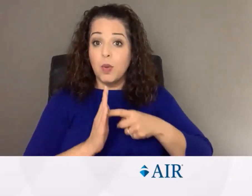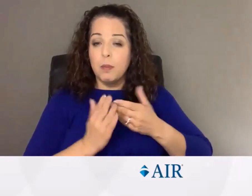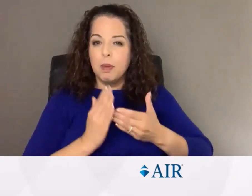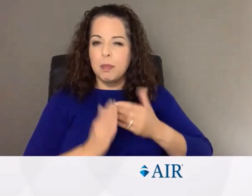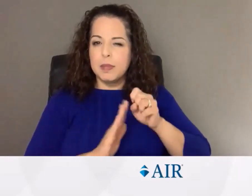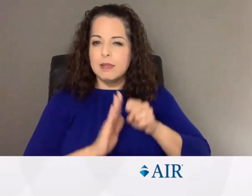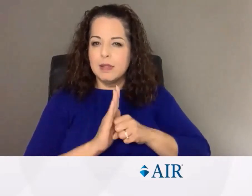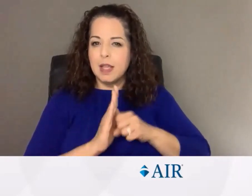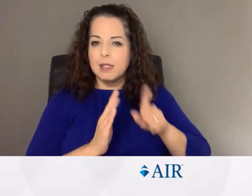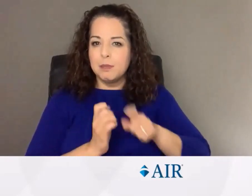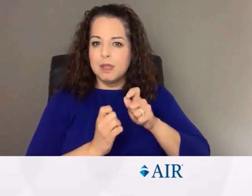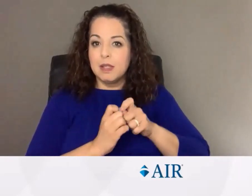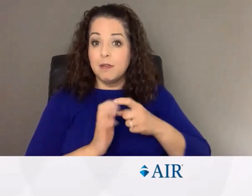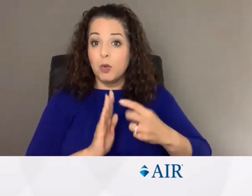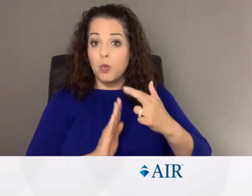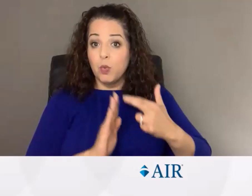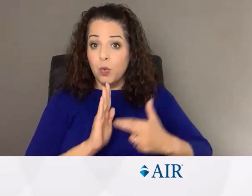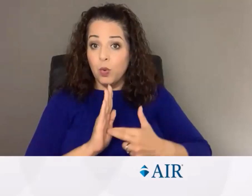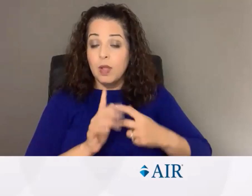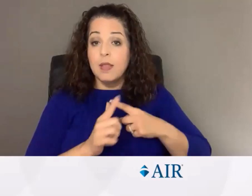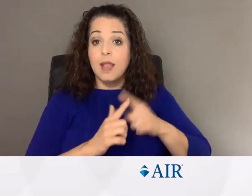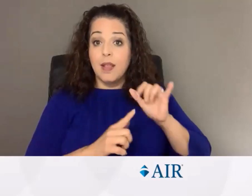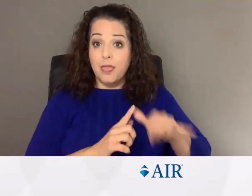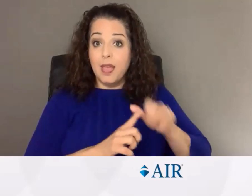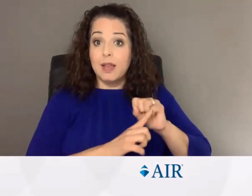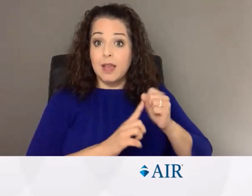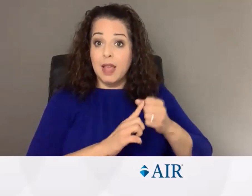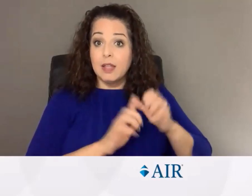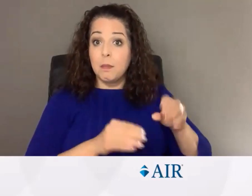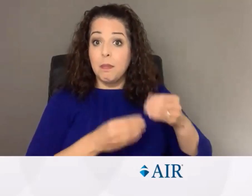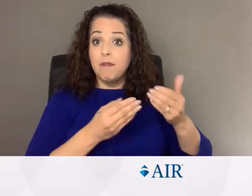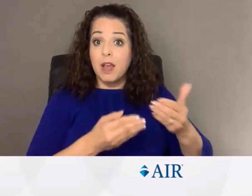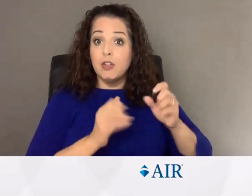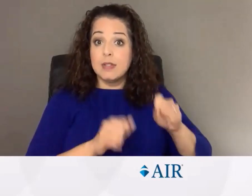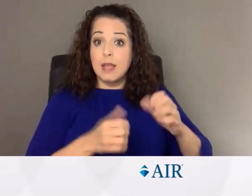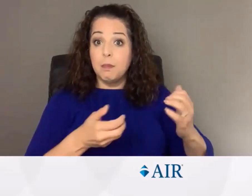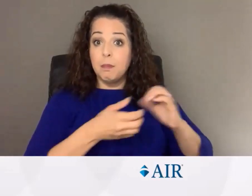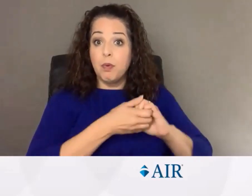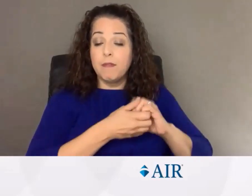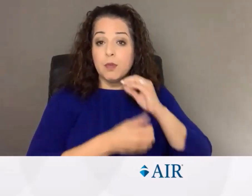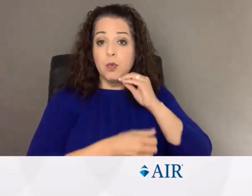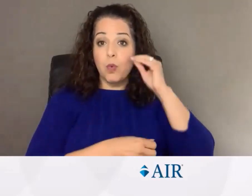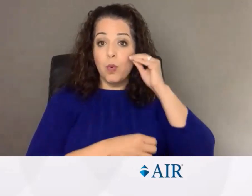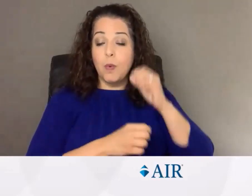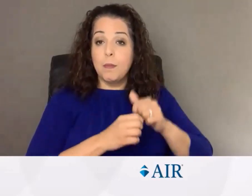In that case, the providers could partner with a home health agency for the nursing and even